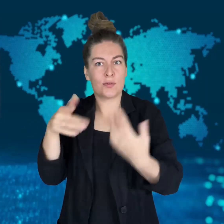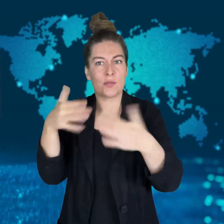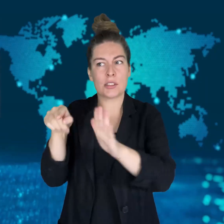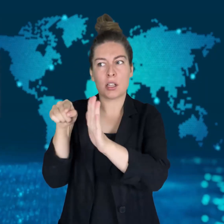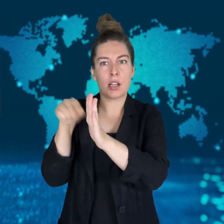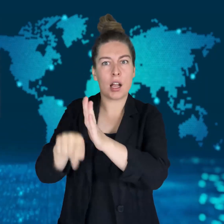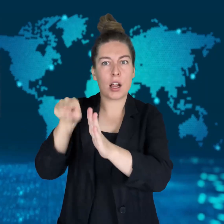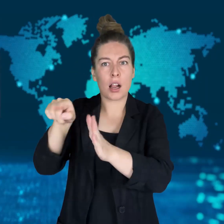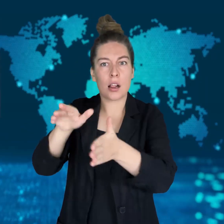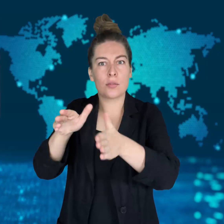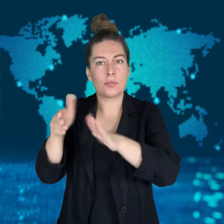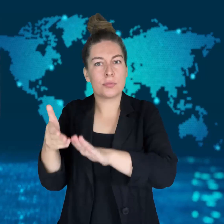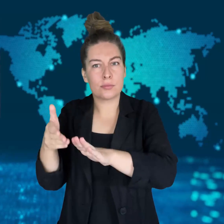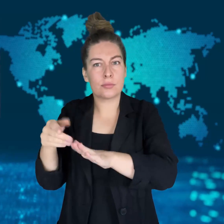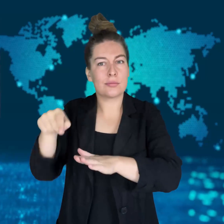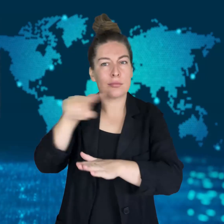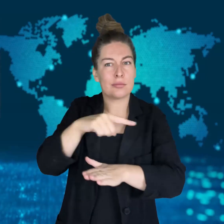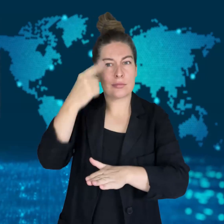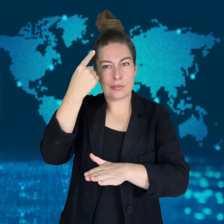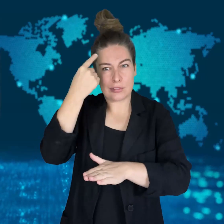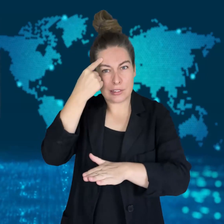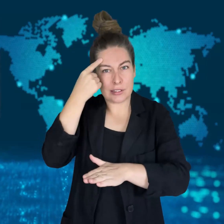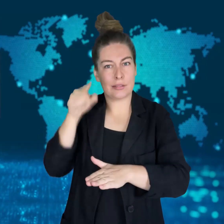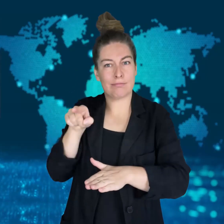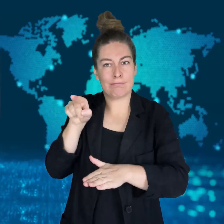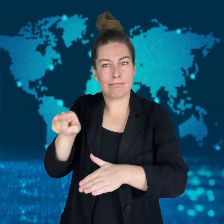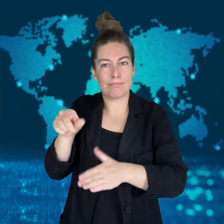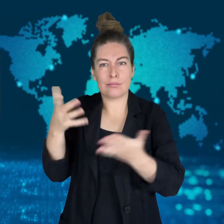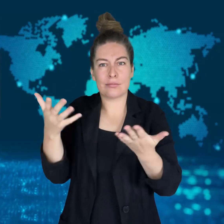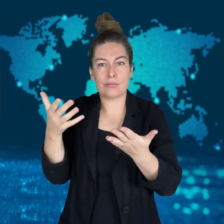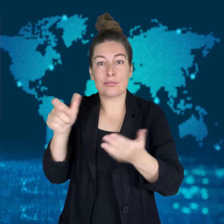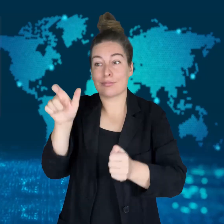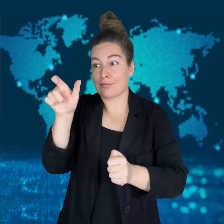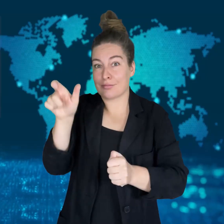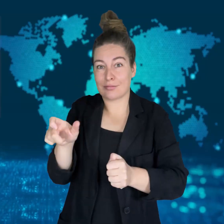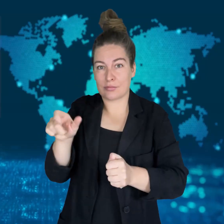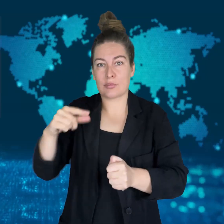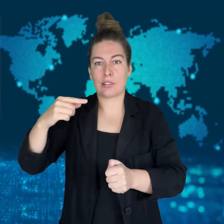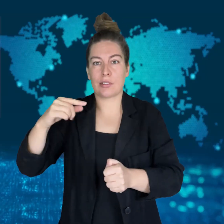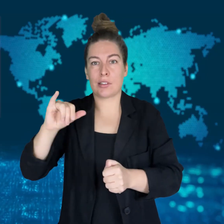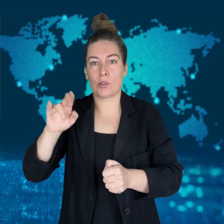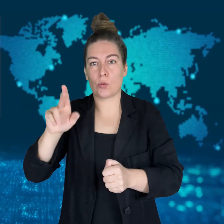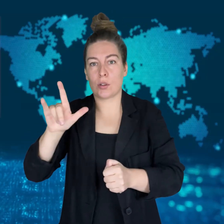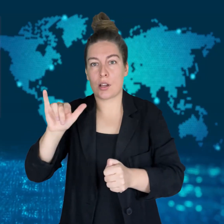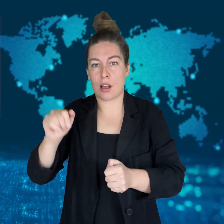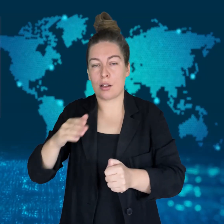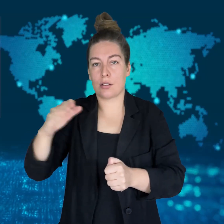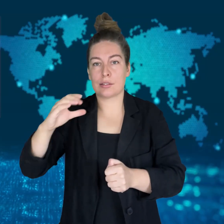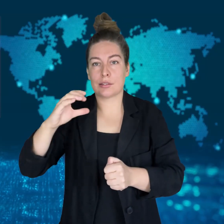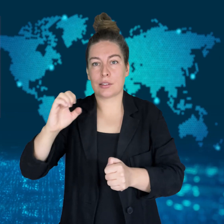the country to call for an end to violence against women.